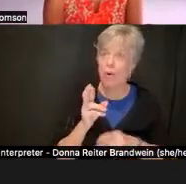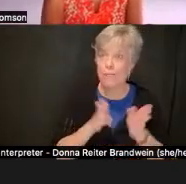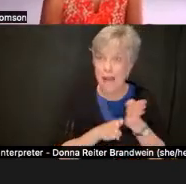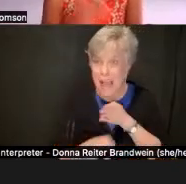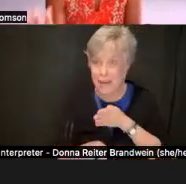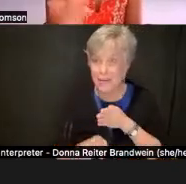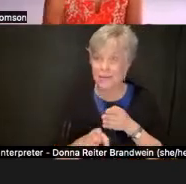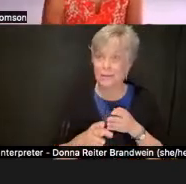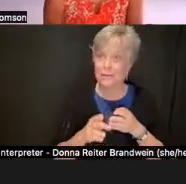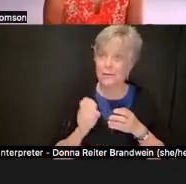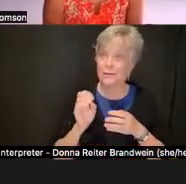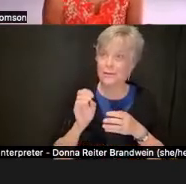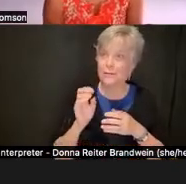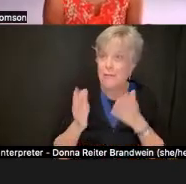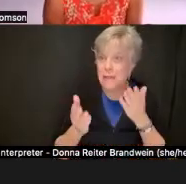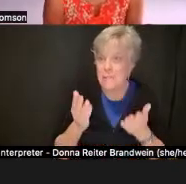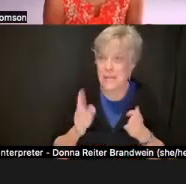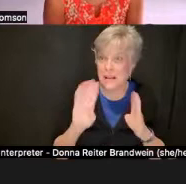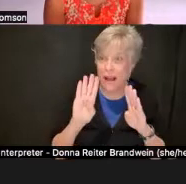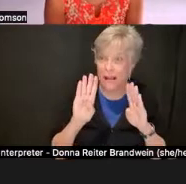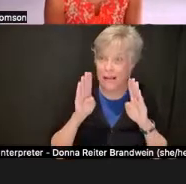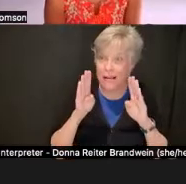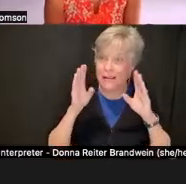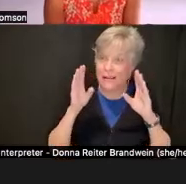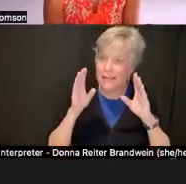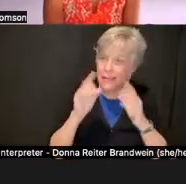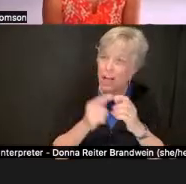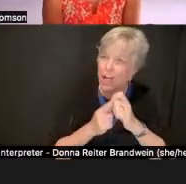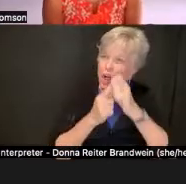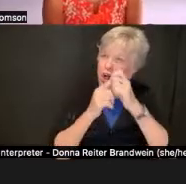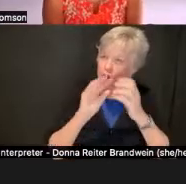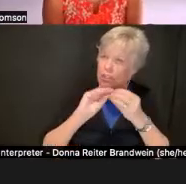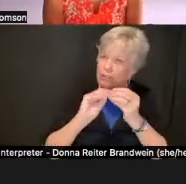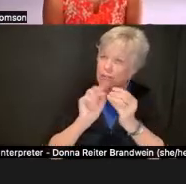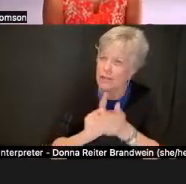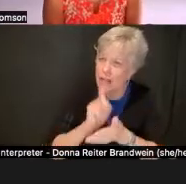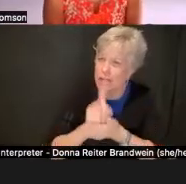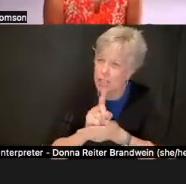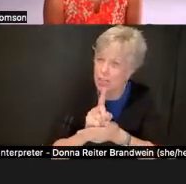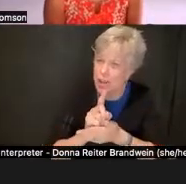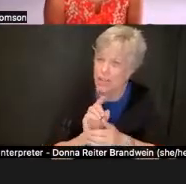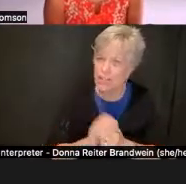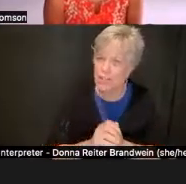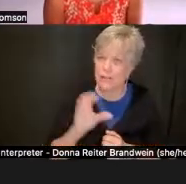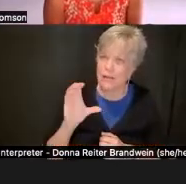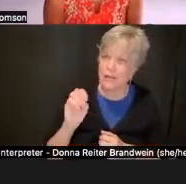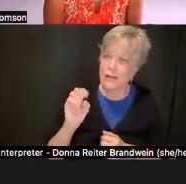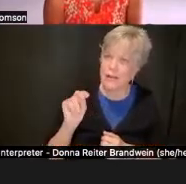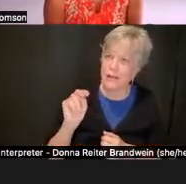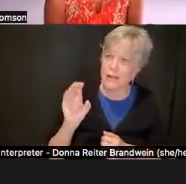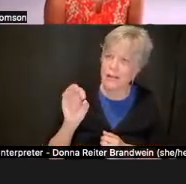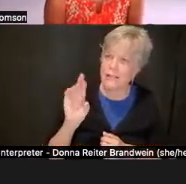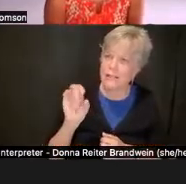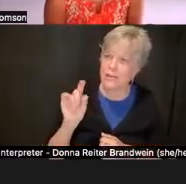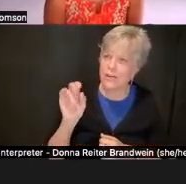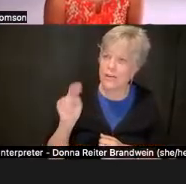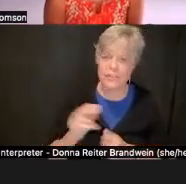So as Toni said earlier too, replicating studies, like ours with more DCCs,